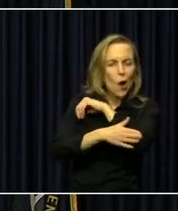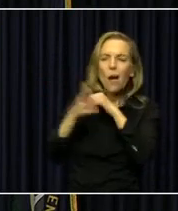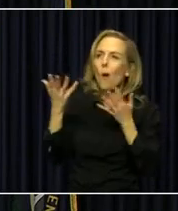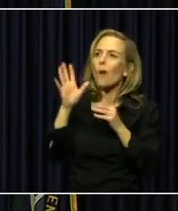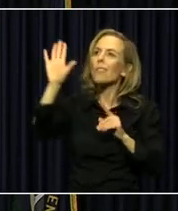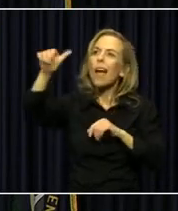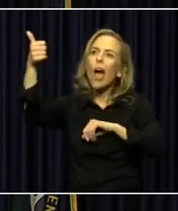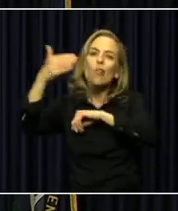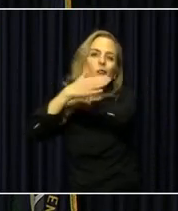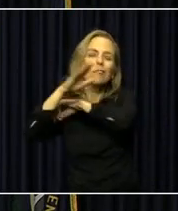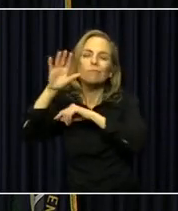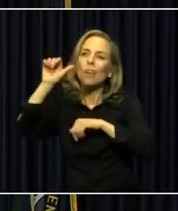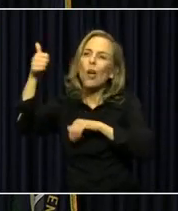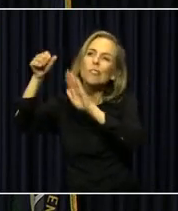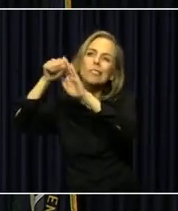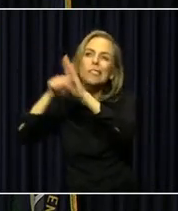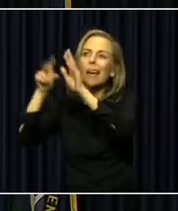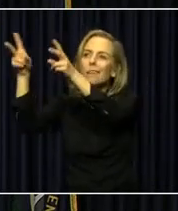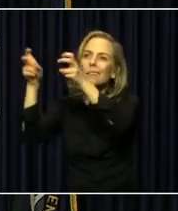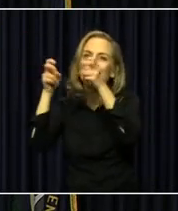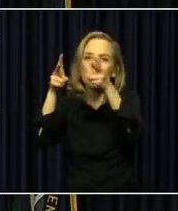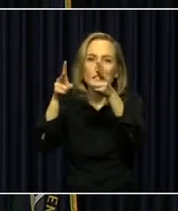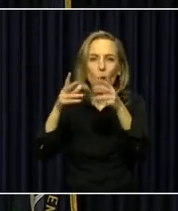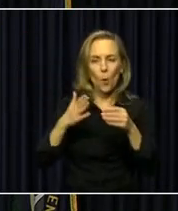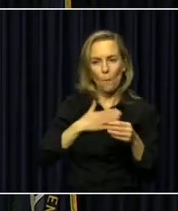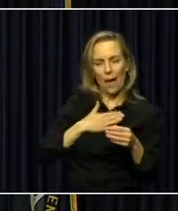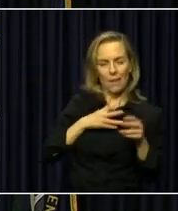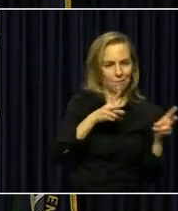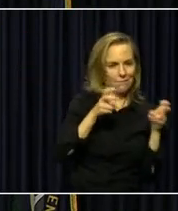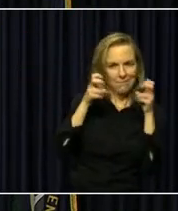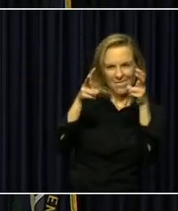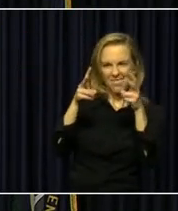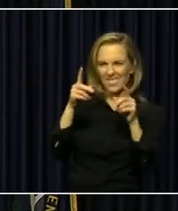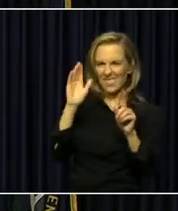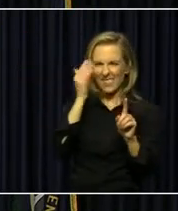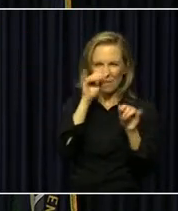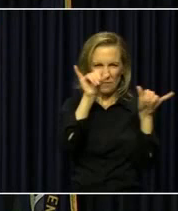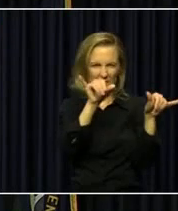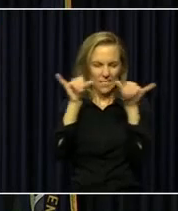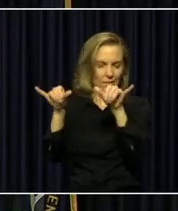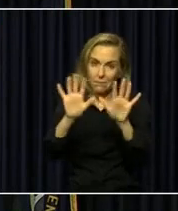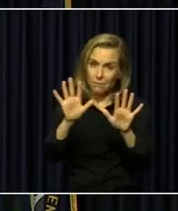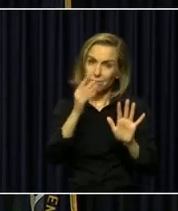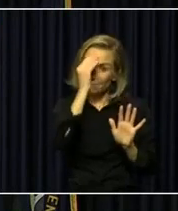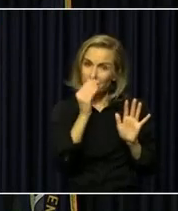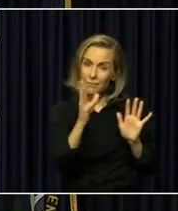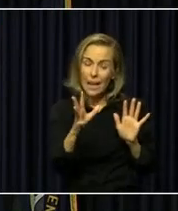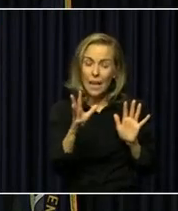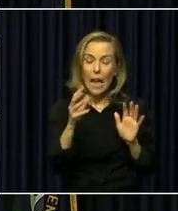REMEMBER, WHEN WE SEE ALL THESE NUMBERS, EVEN THE 206, IT'S A